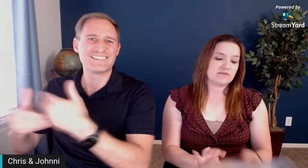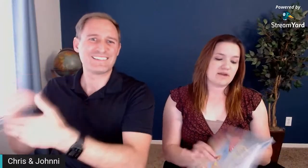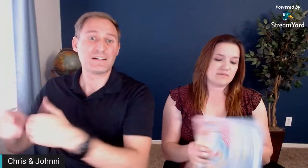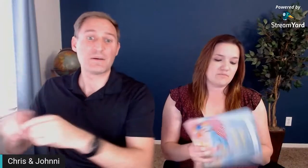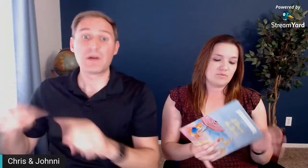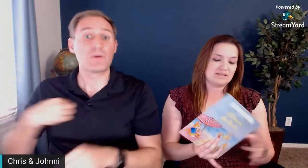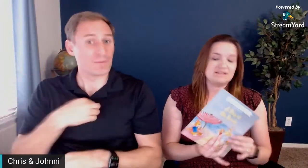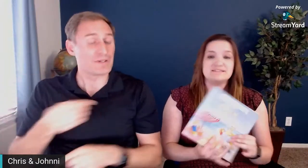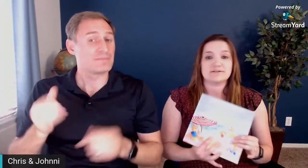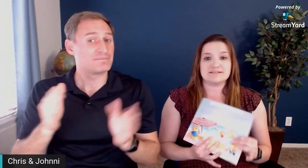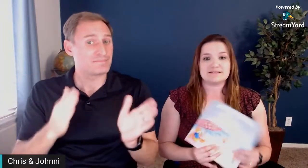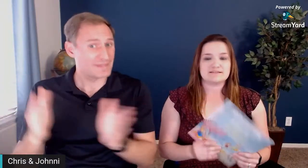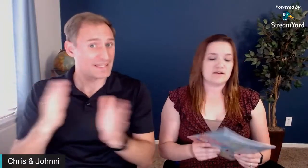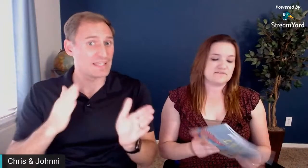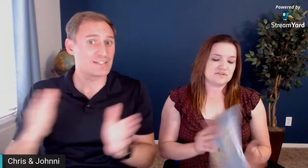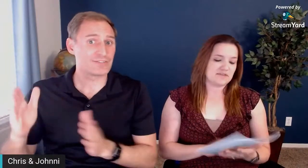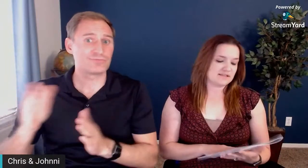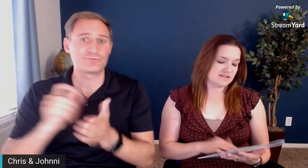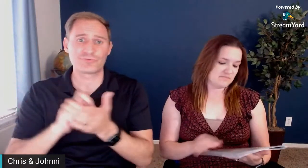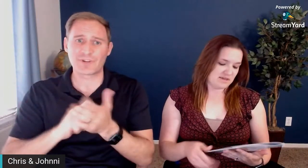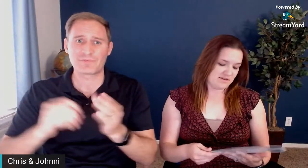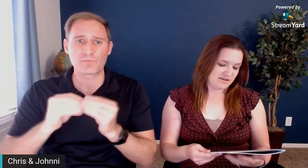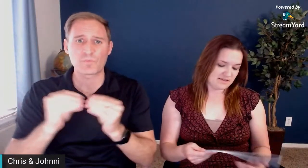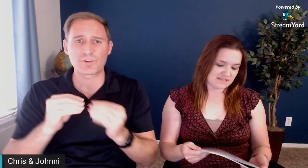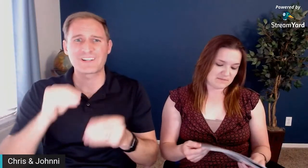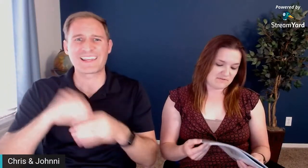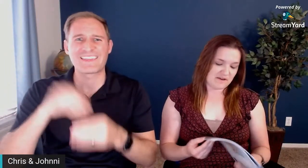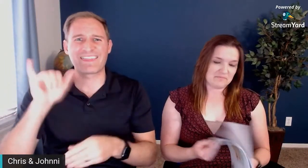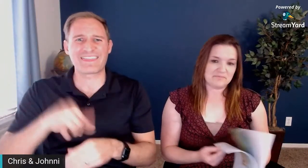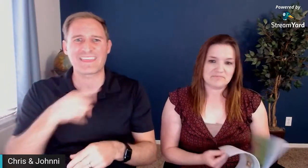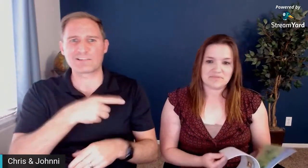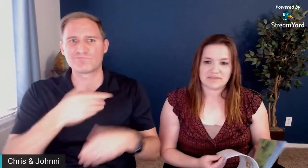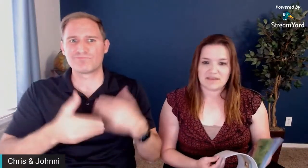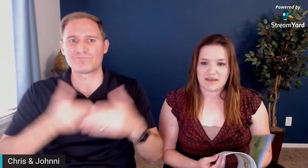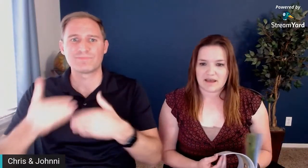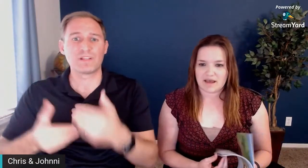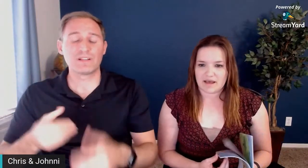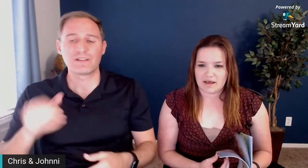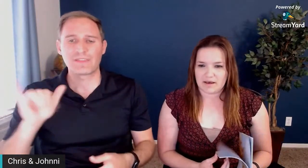on writing more within the series itself so that's going to be that's going to be fun um